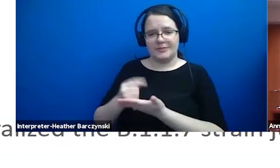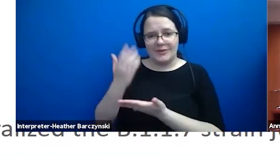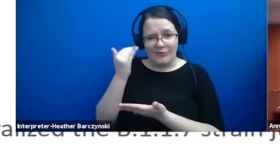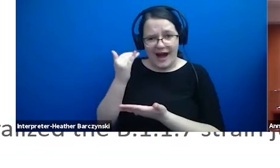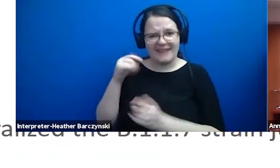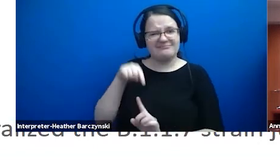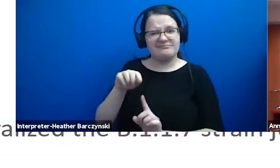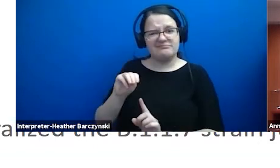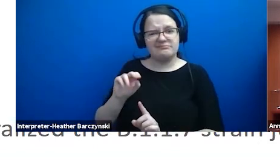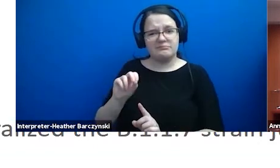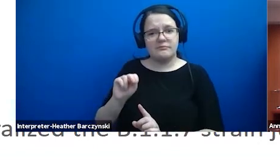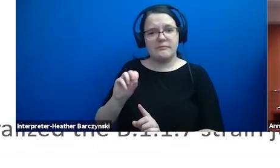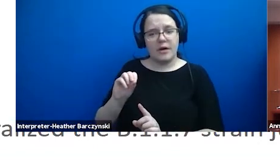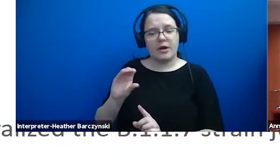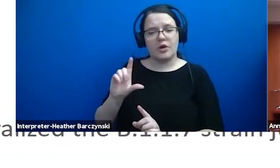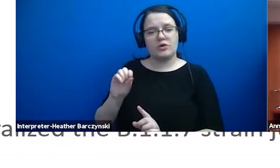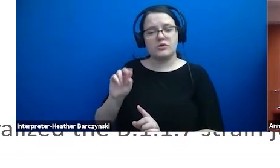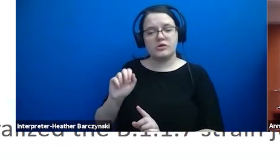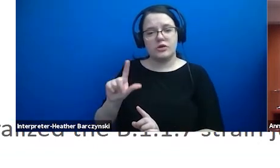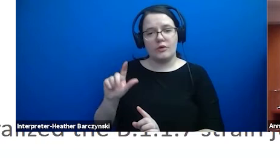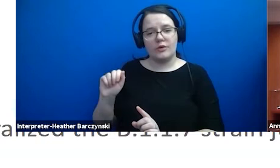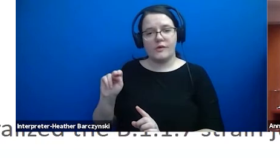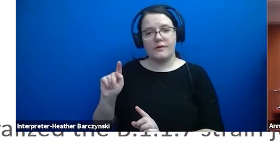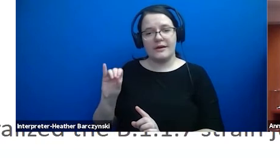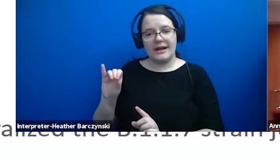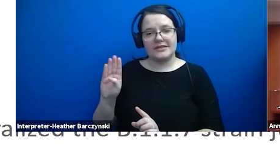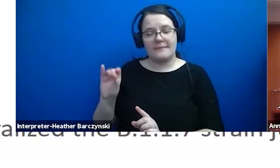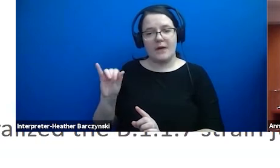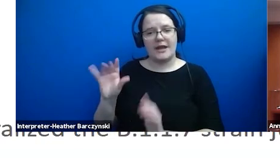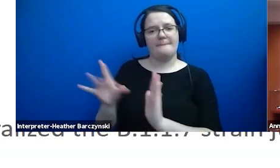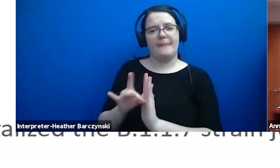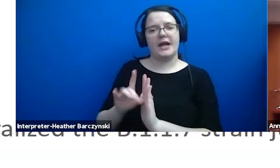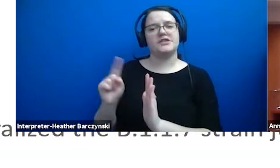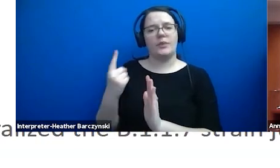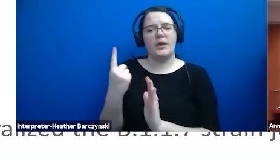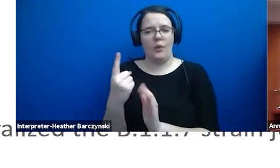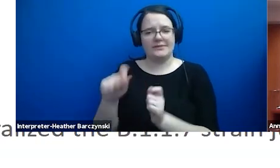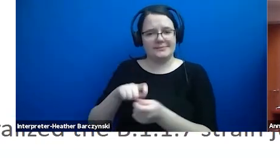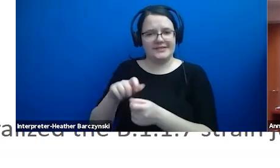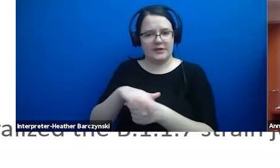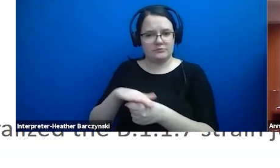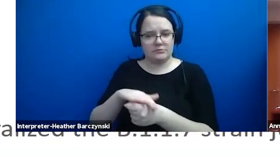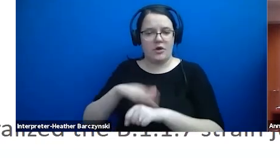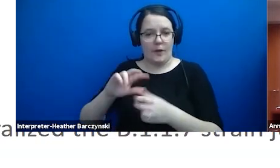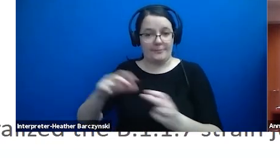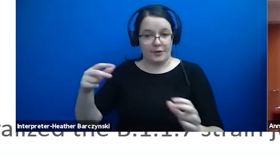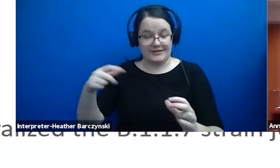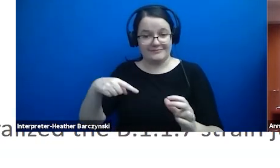it binds to only one specific region on the protein so if you have a mutation that that would